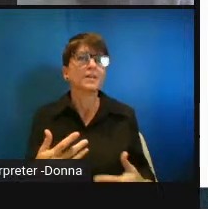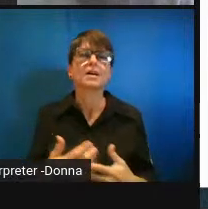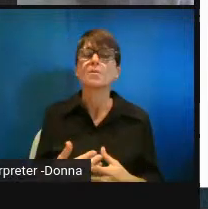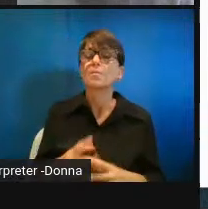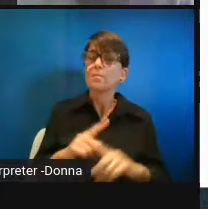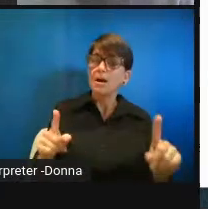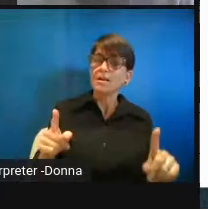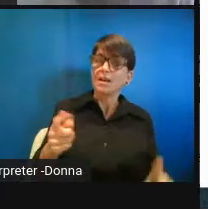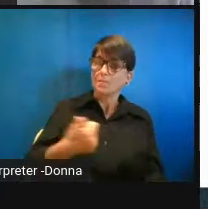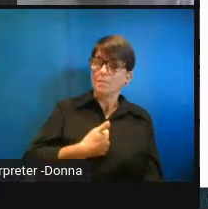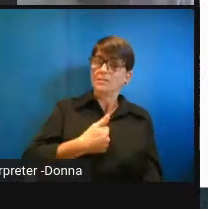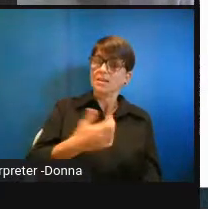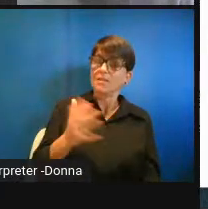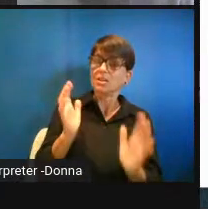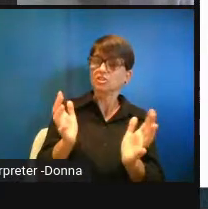. But I would be happy to simply